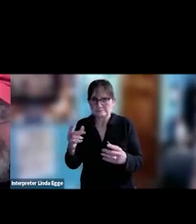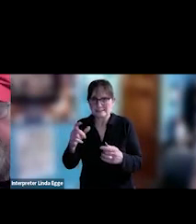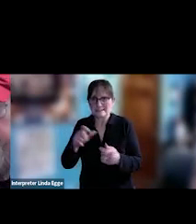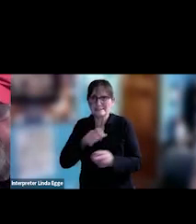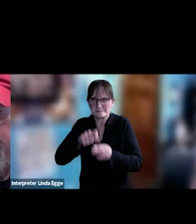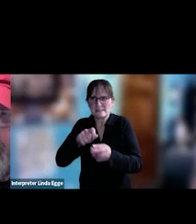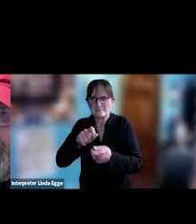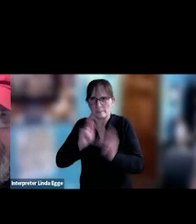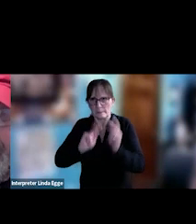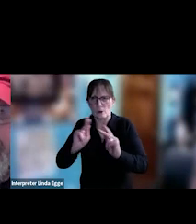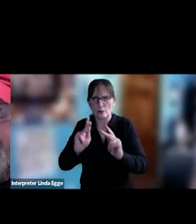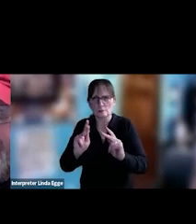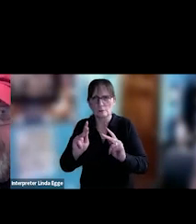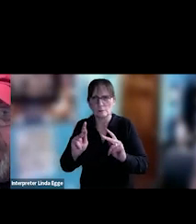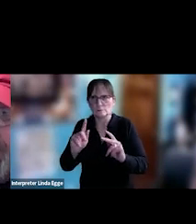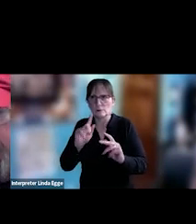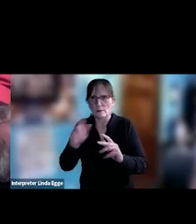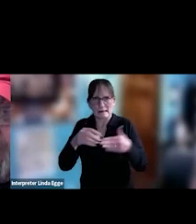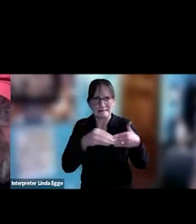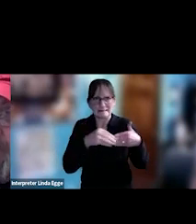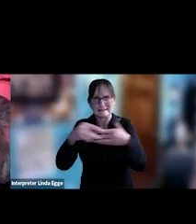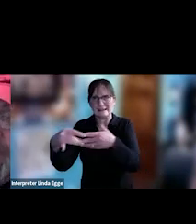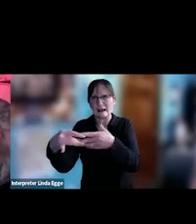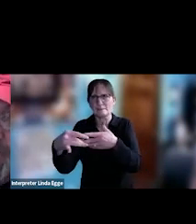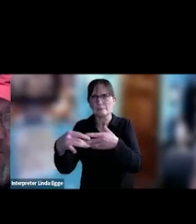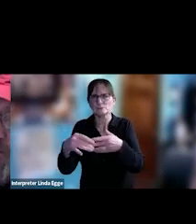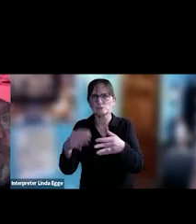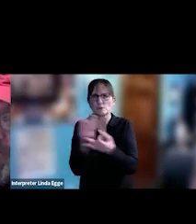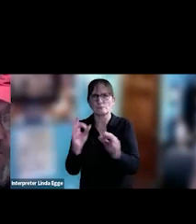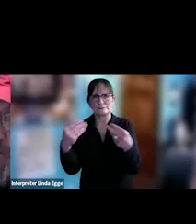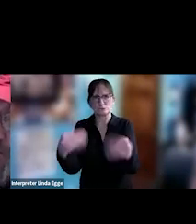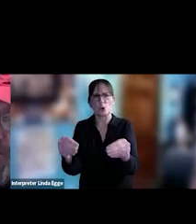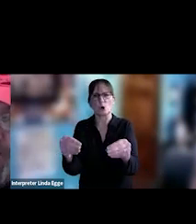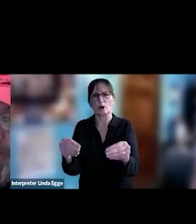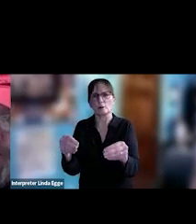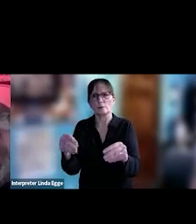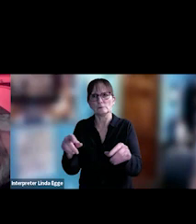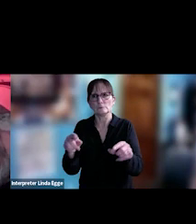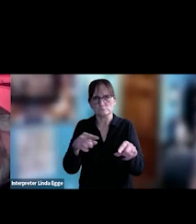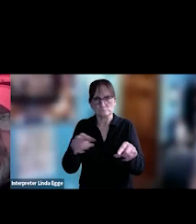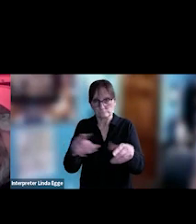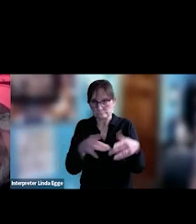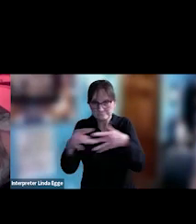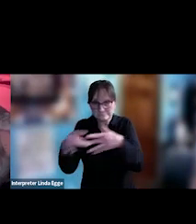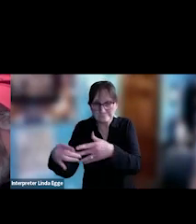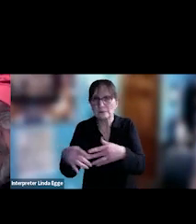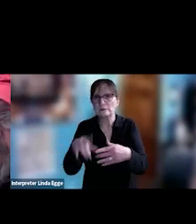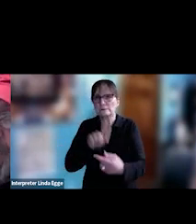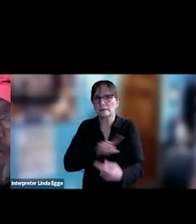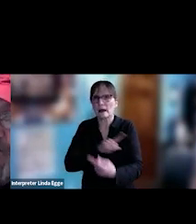you know, they kind of guided me to the Freestore. They said, "Well, go over to the Freestore." And I met, of course, you know Kenny and all them,